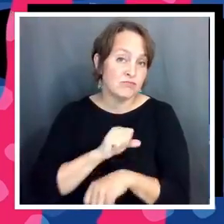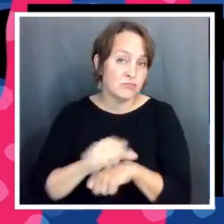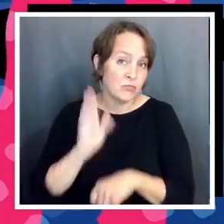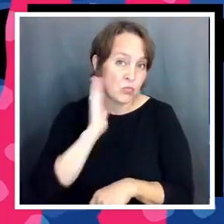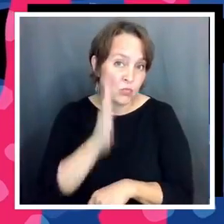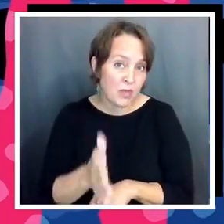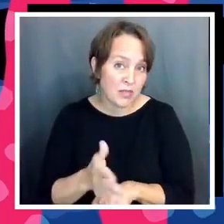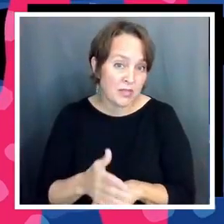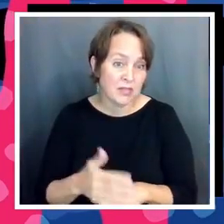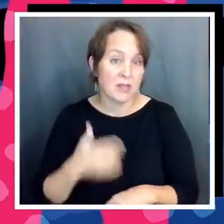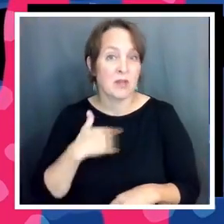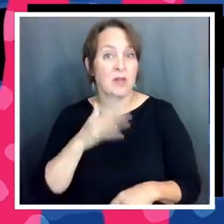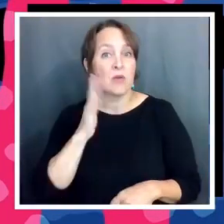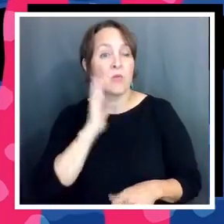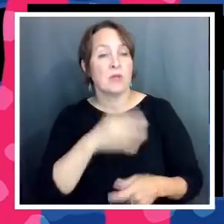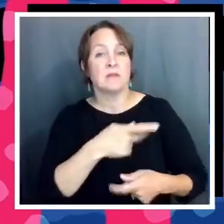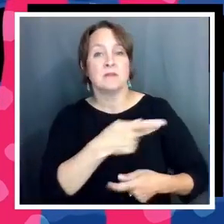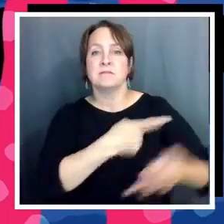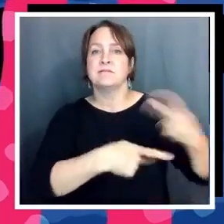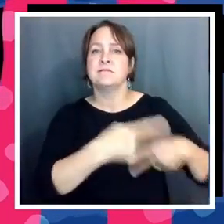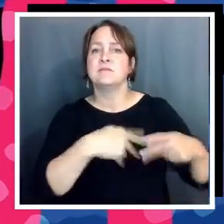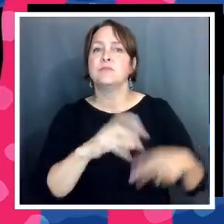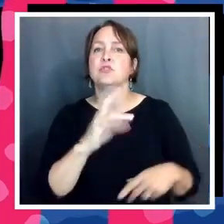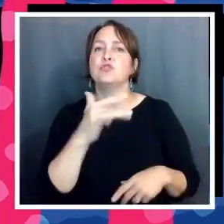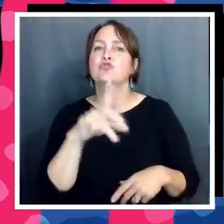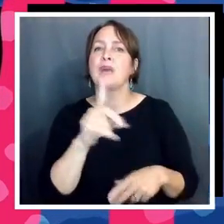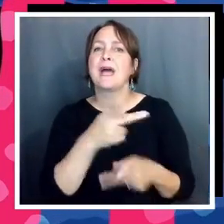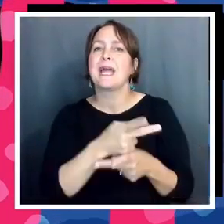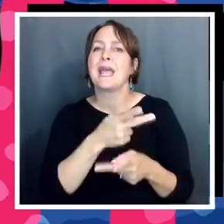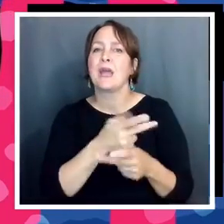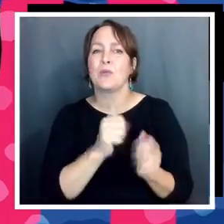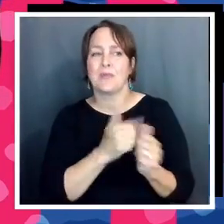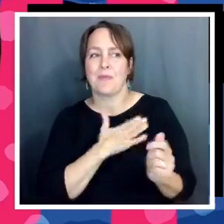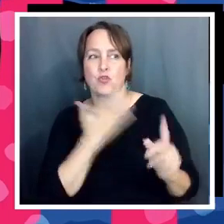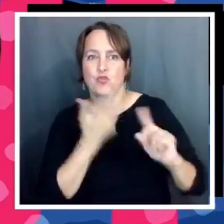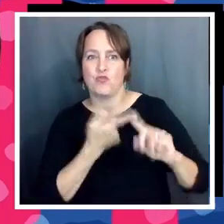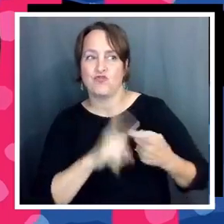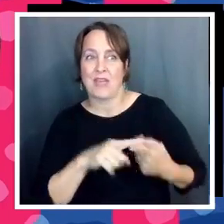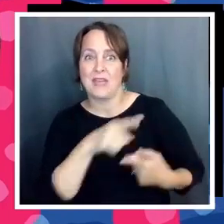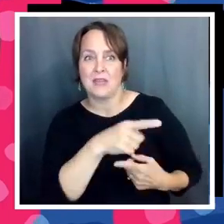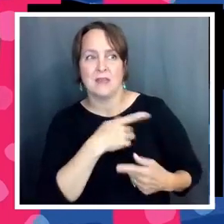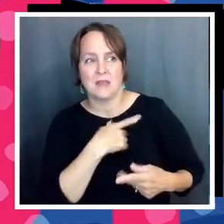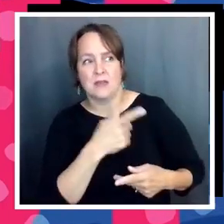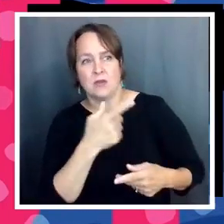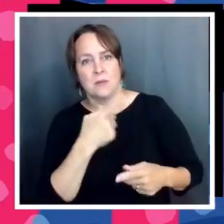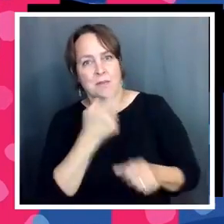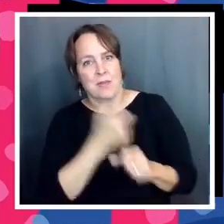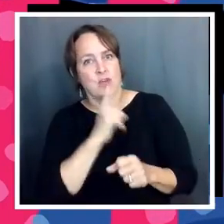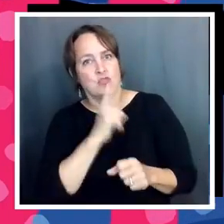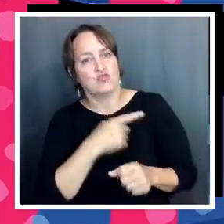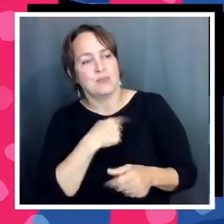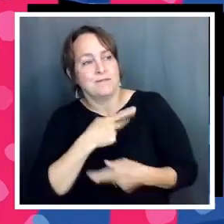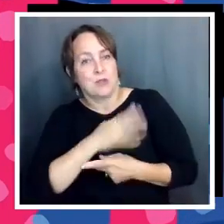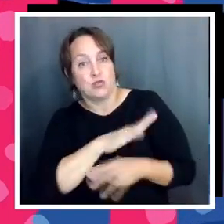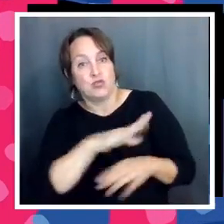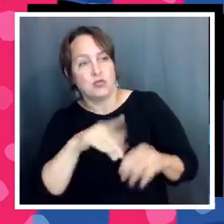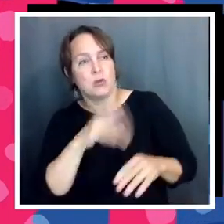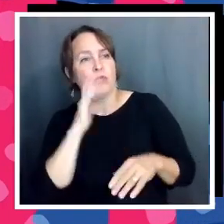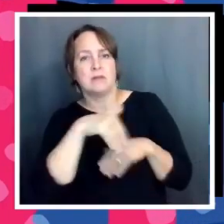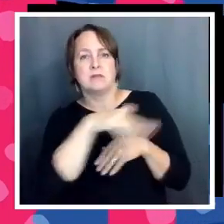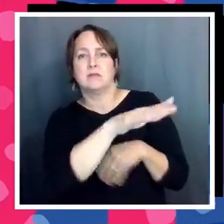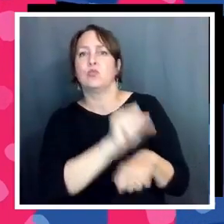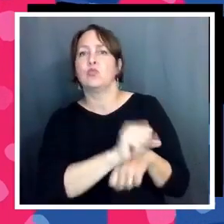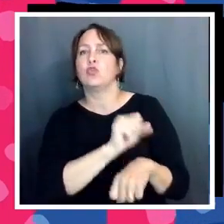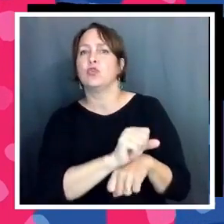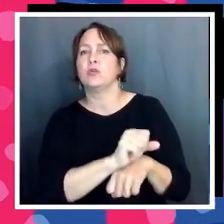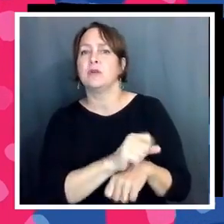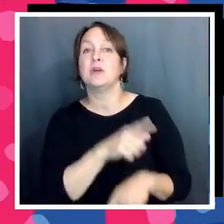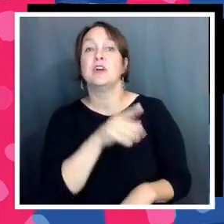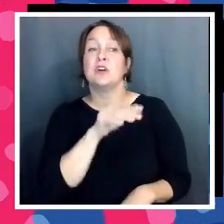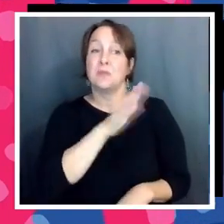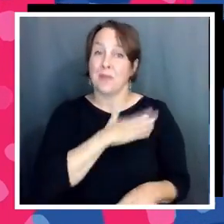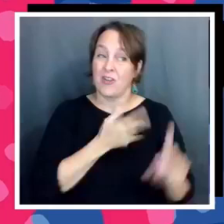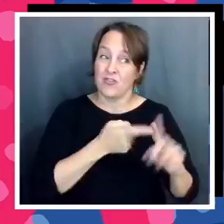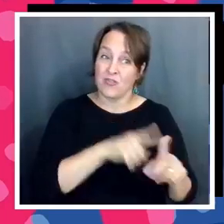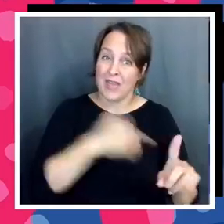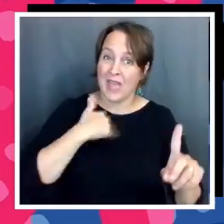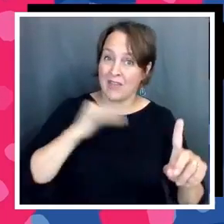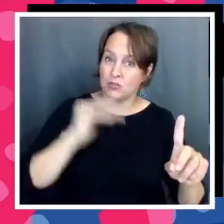I AM DEFINITELY GOING TO